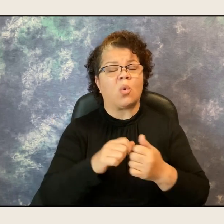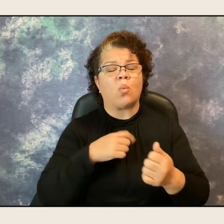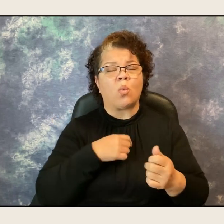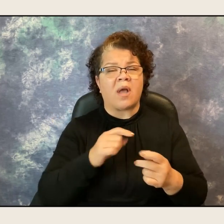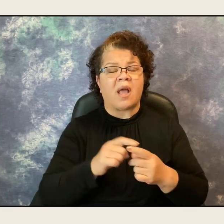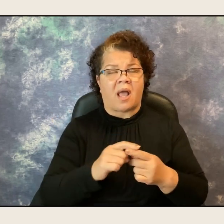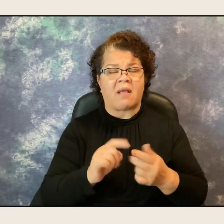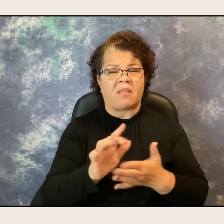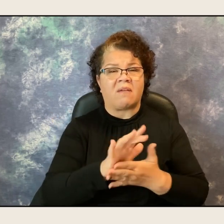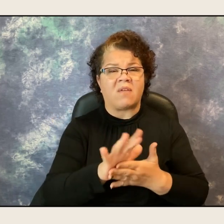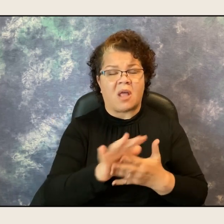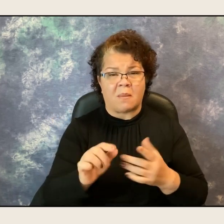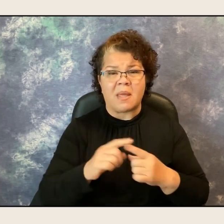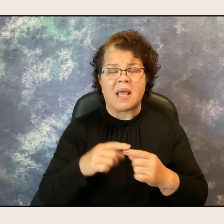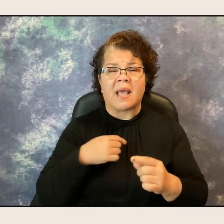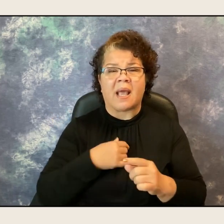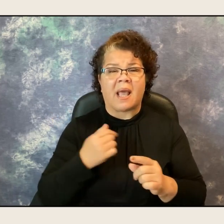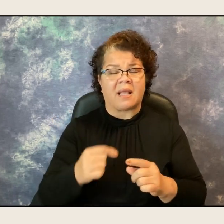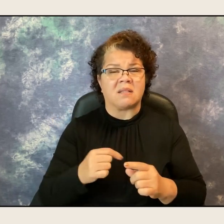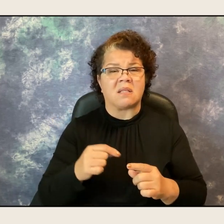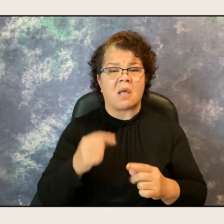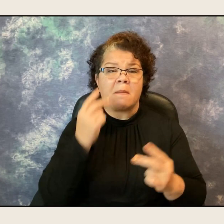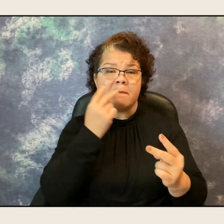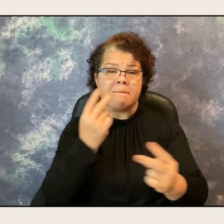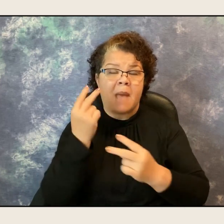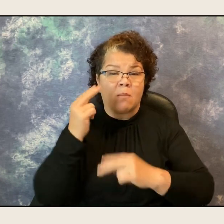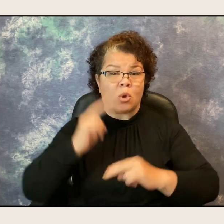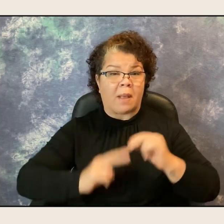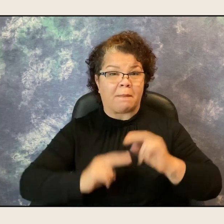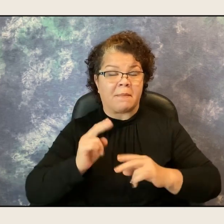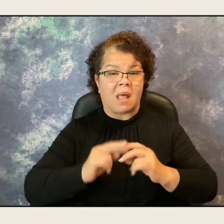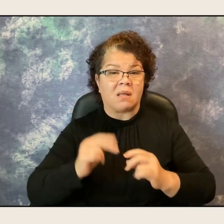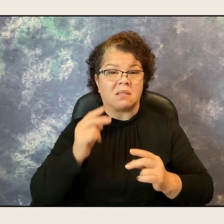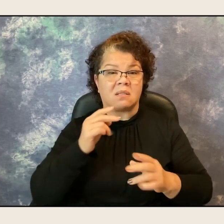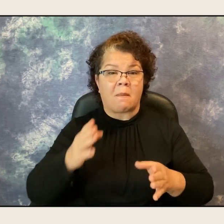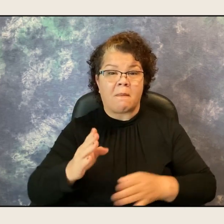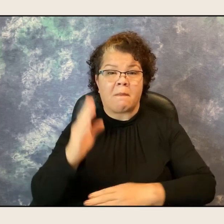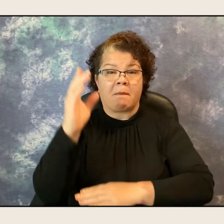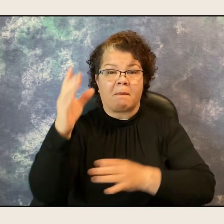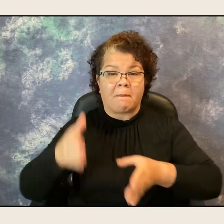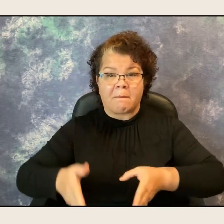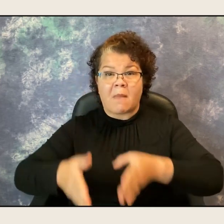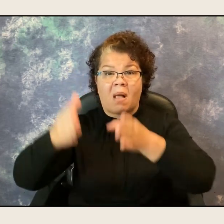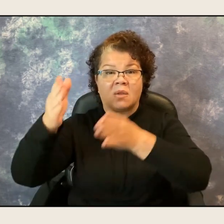It's the prelude, because it should be much larger story, right? But how this relates to climate change,